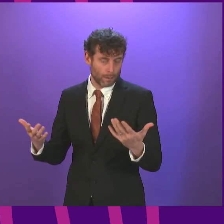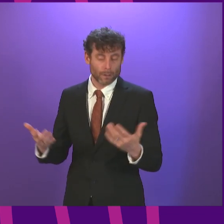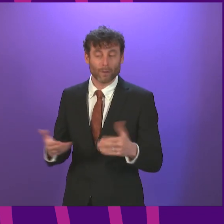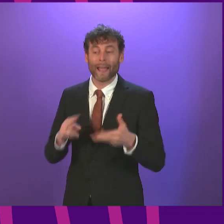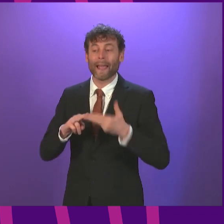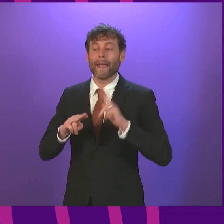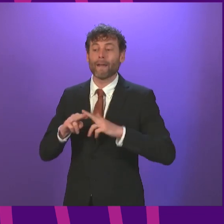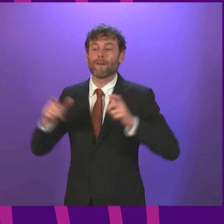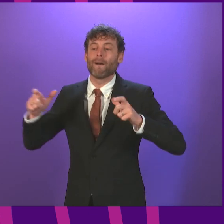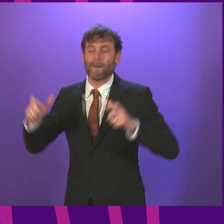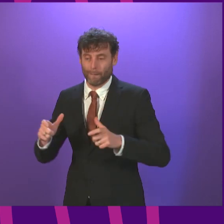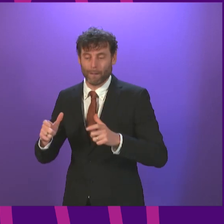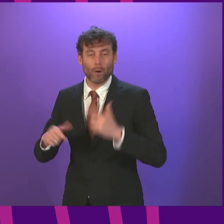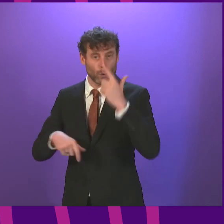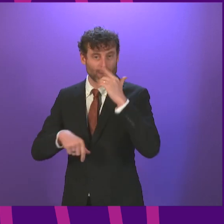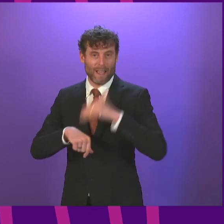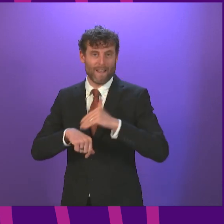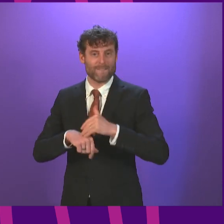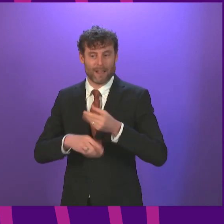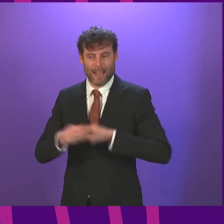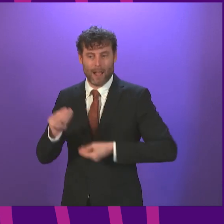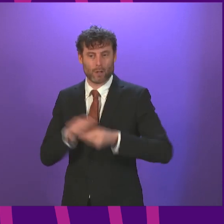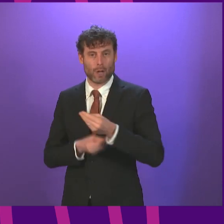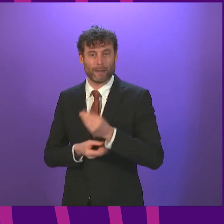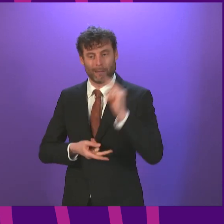reduction in gross domestic product of around £5 billion. There is no doubt that those